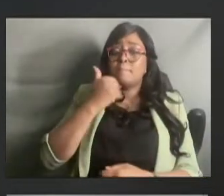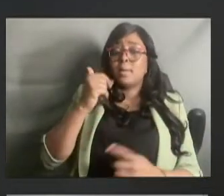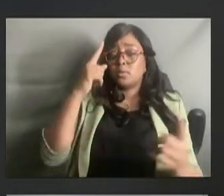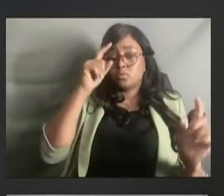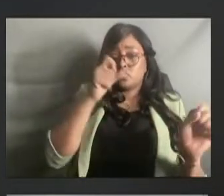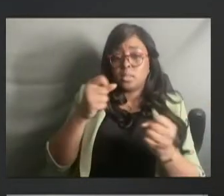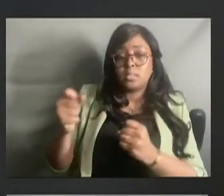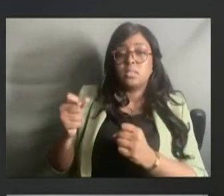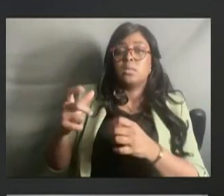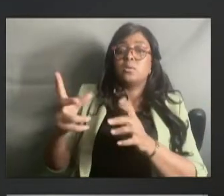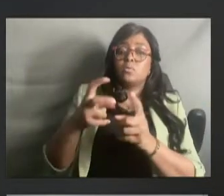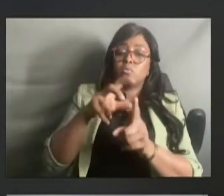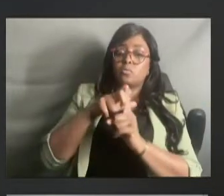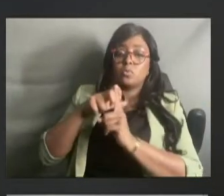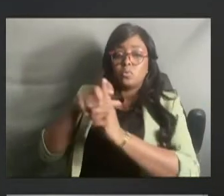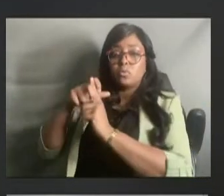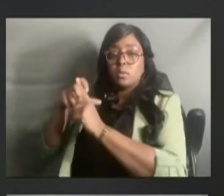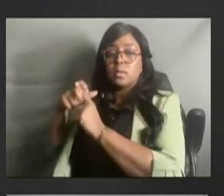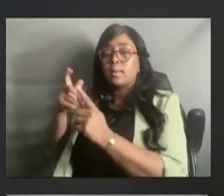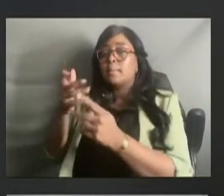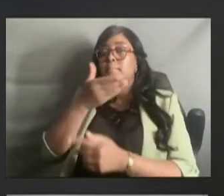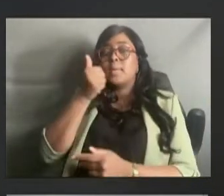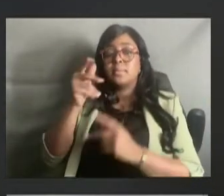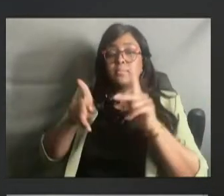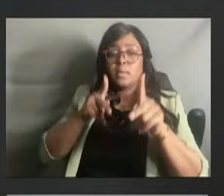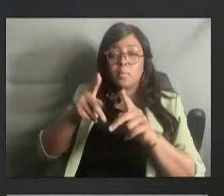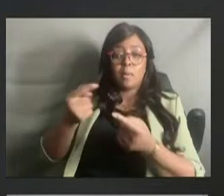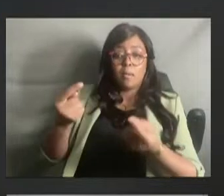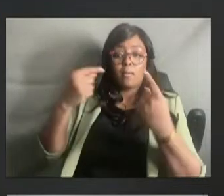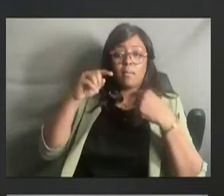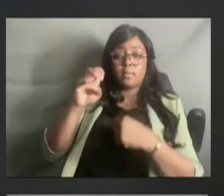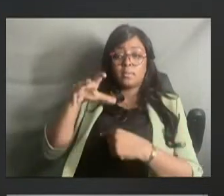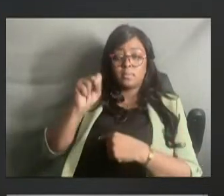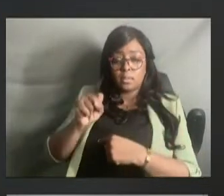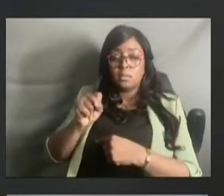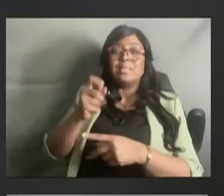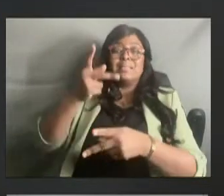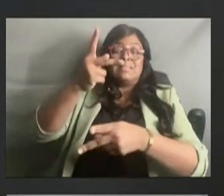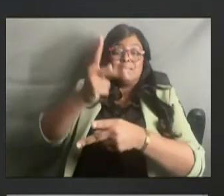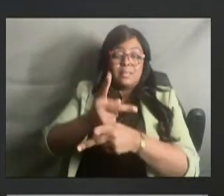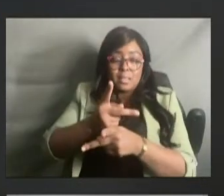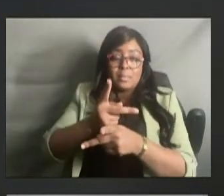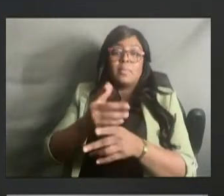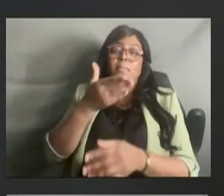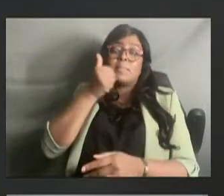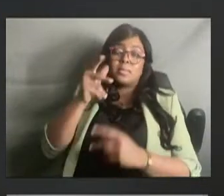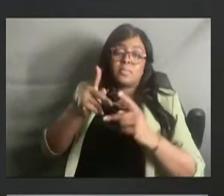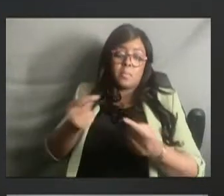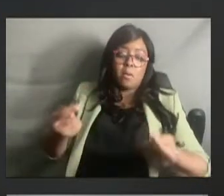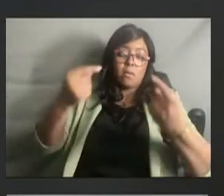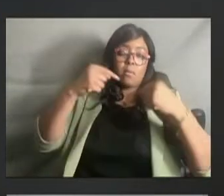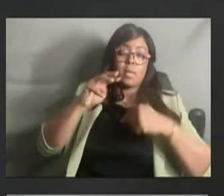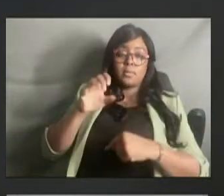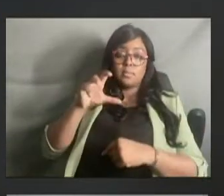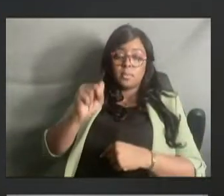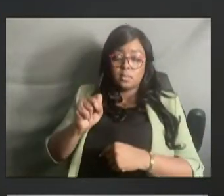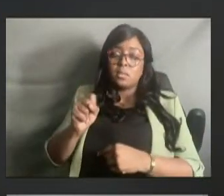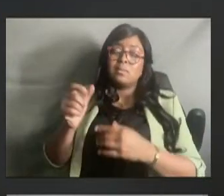county government. Our best strategy for recruiting the best folks to come to M.c.p.s. Is